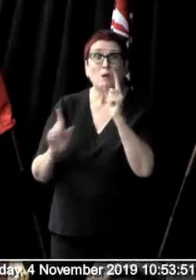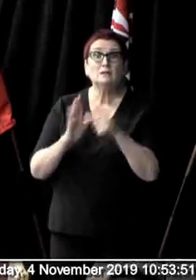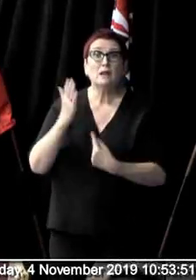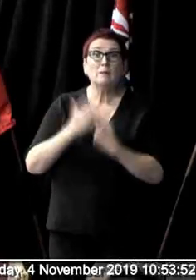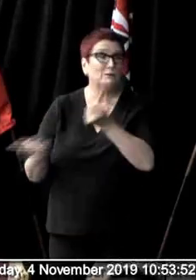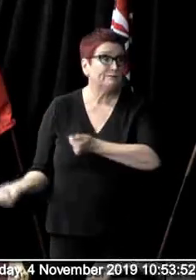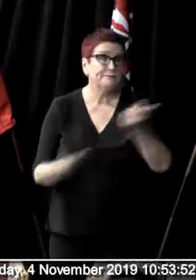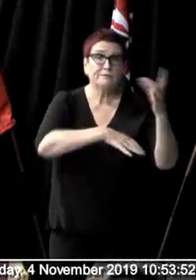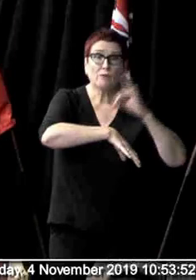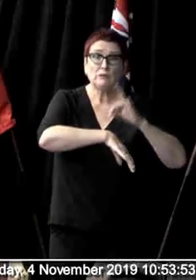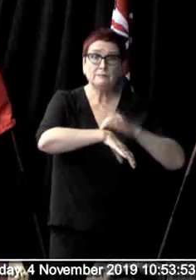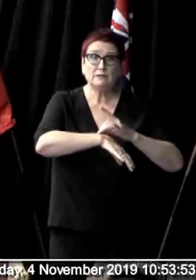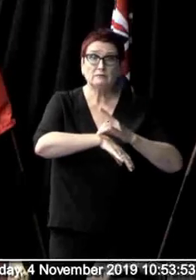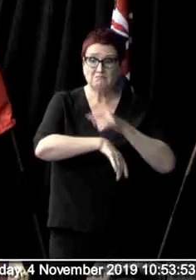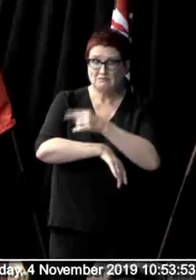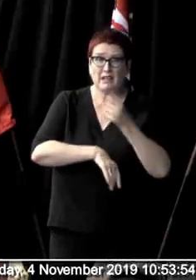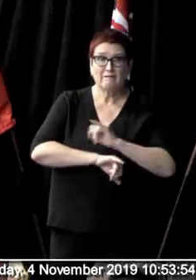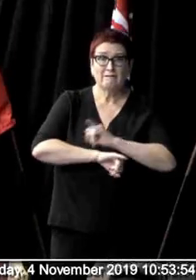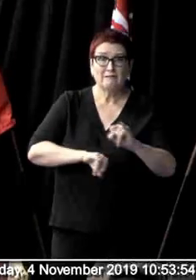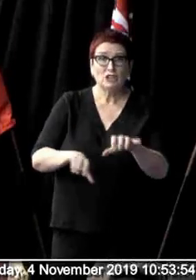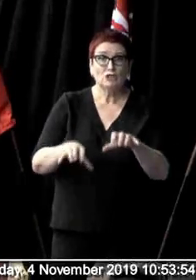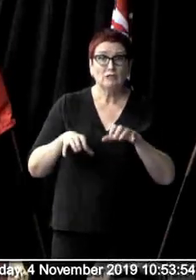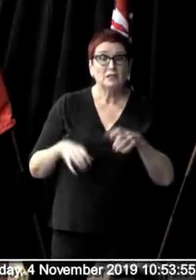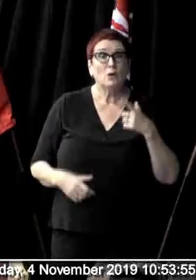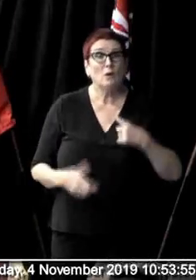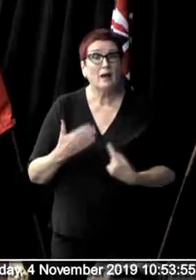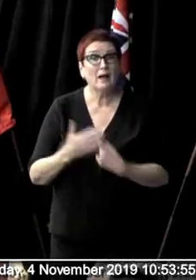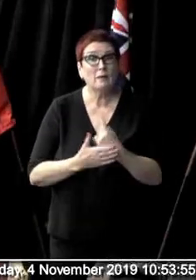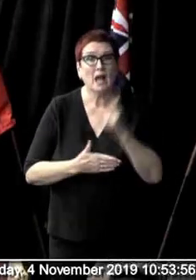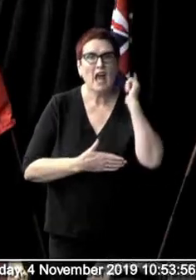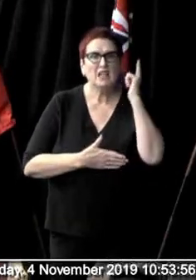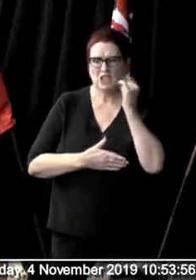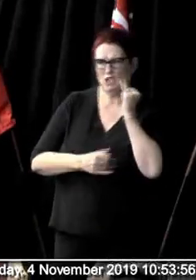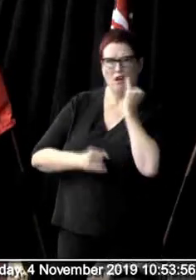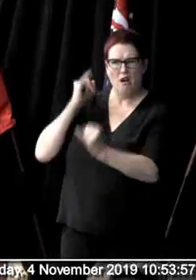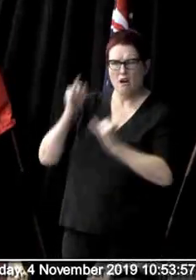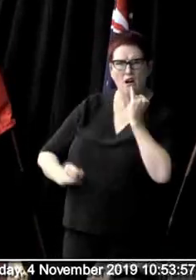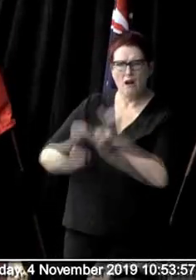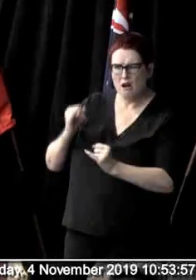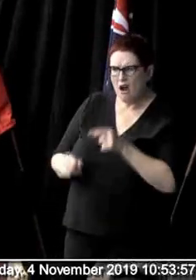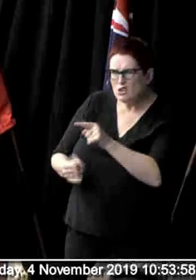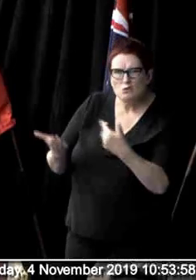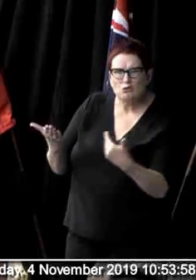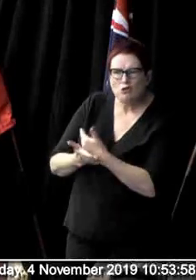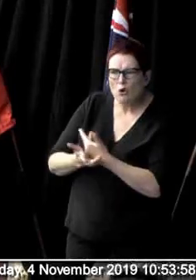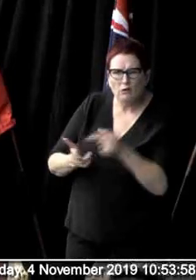and stress after a teacher confronted her with a false accusation that she had stolen another child’s property.